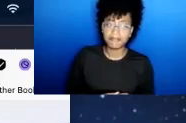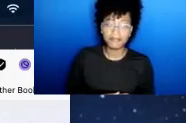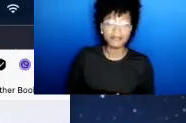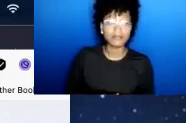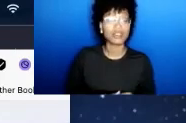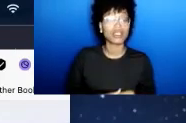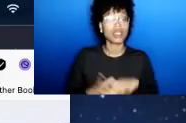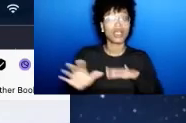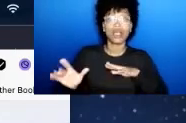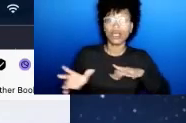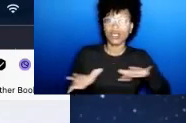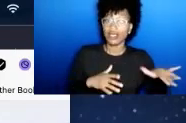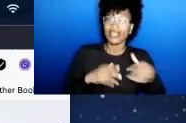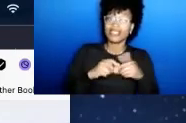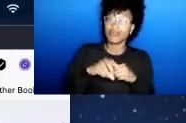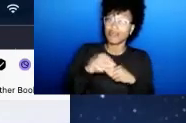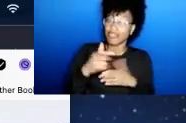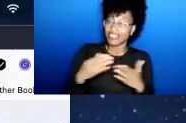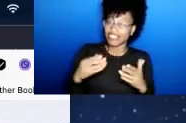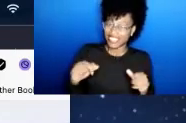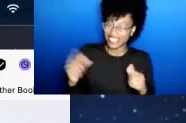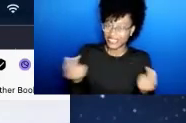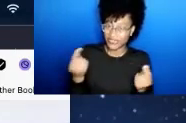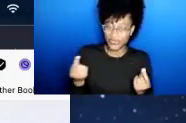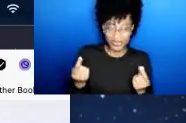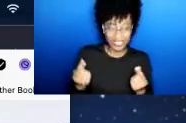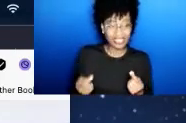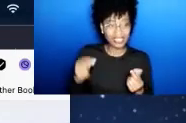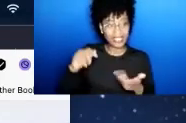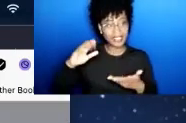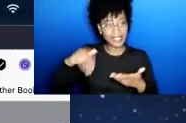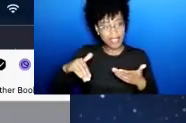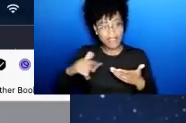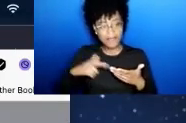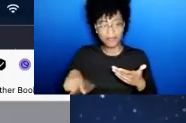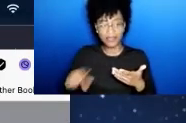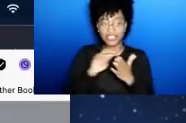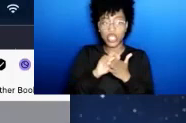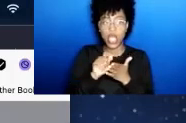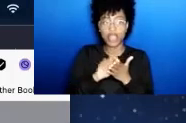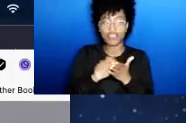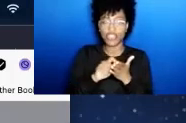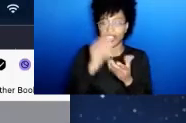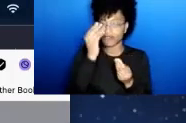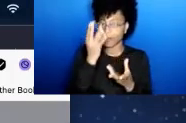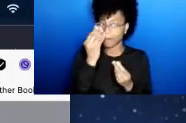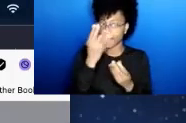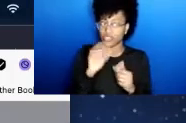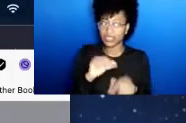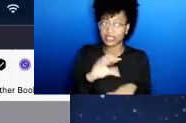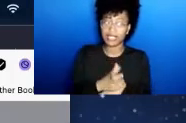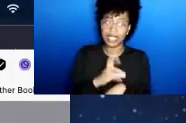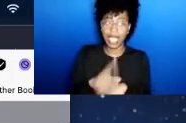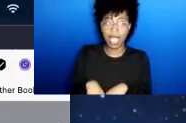you can do. Down here, author information. 06:38:42 You can talk about yourself, your